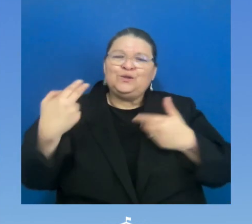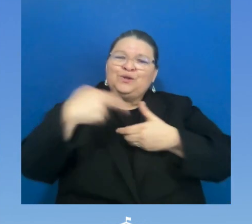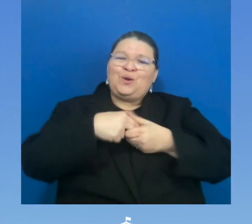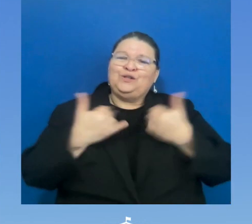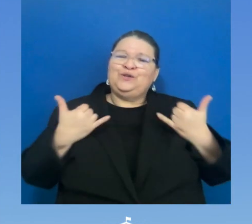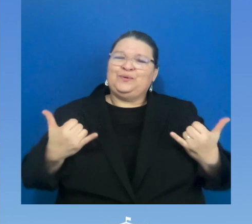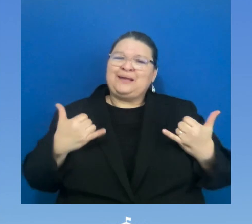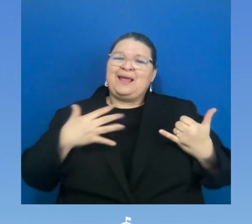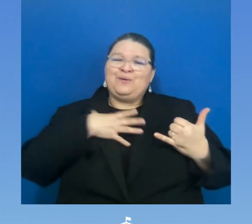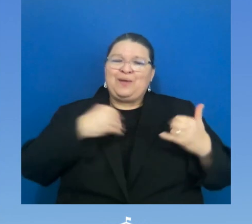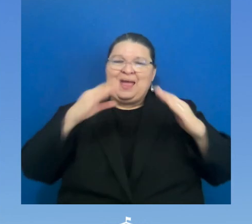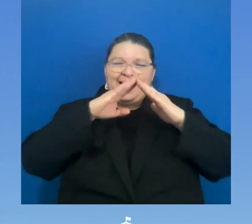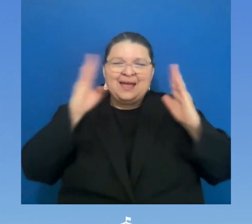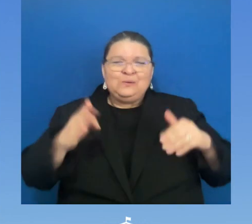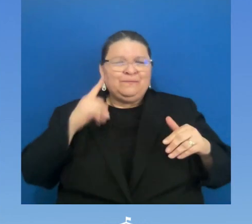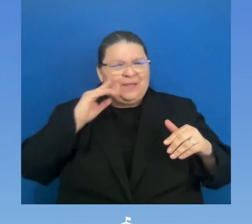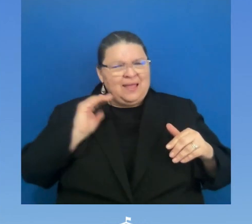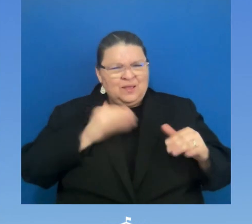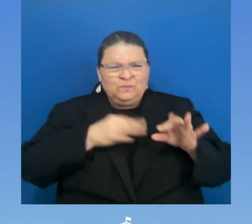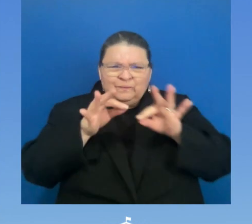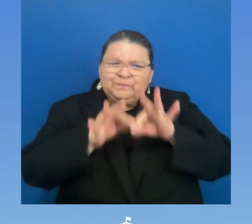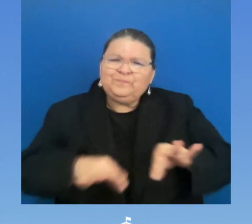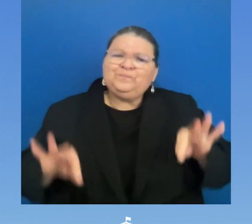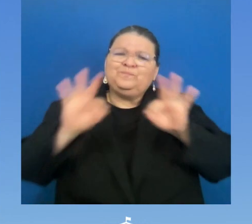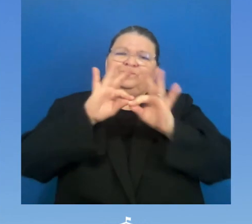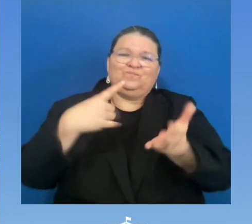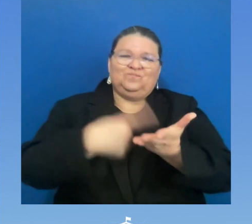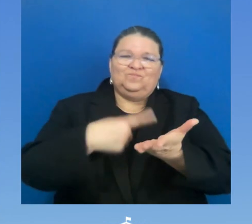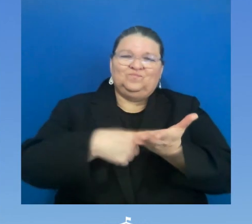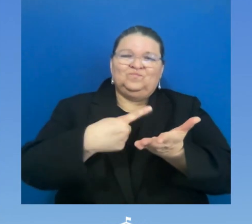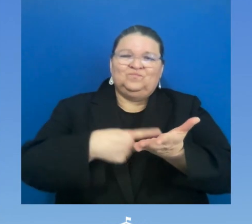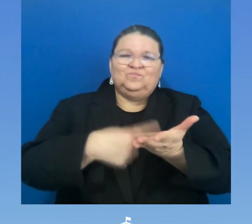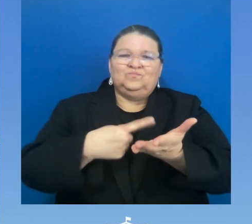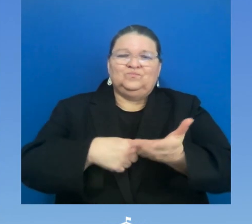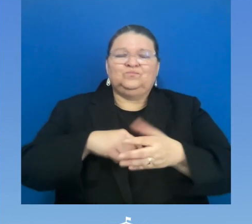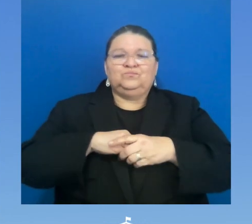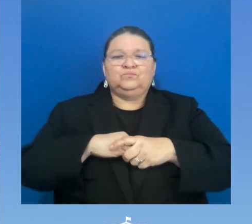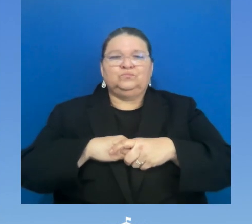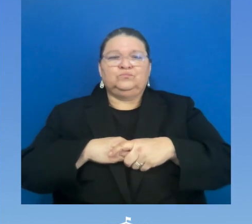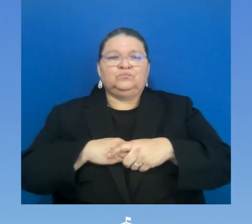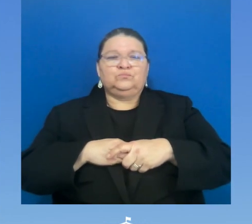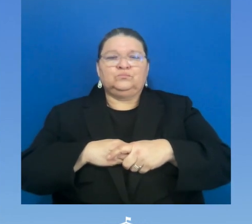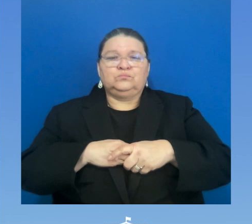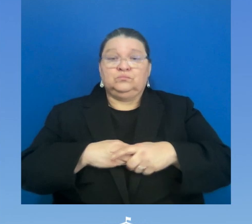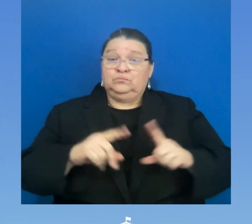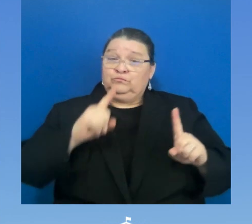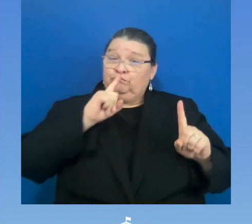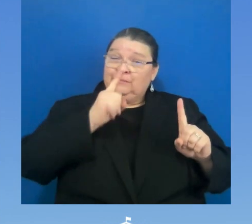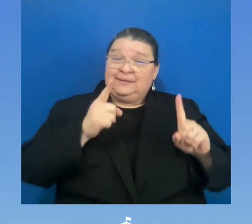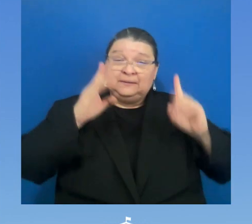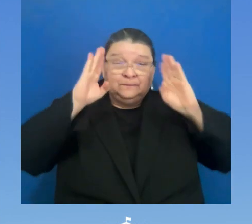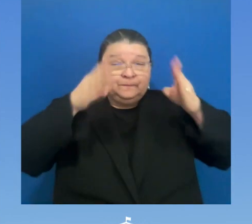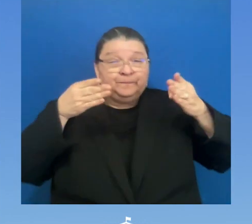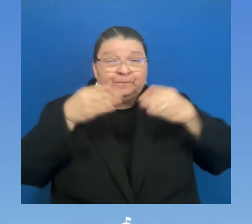which really is going to center on your leadership -- what you all have done; what you have accomplished;